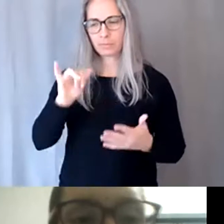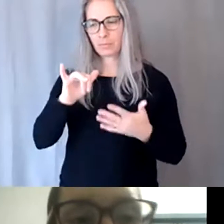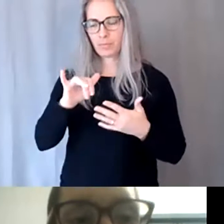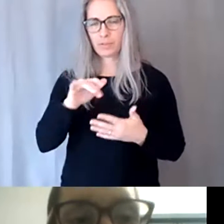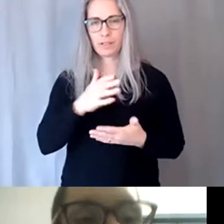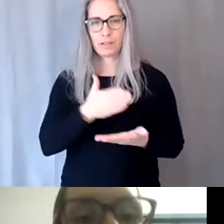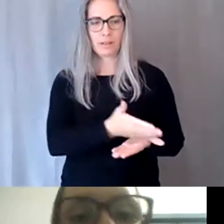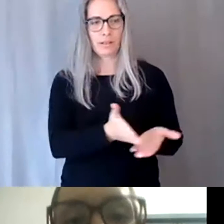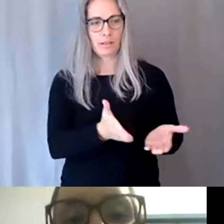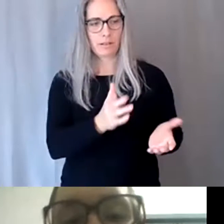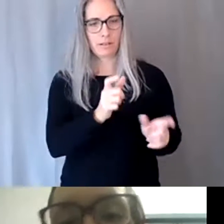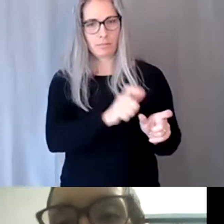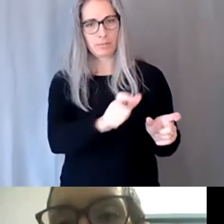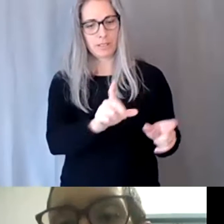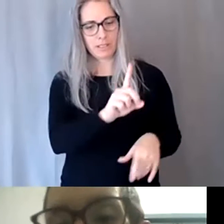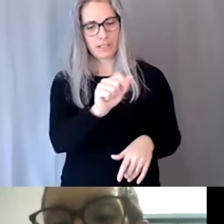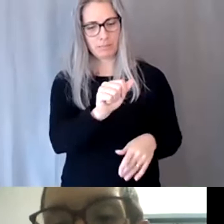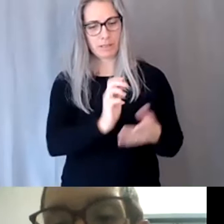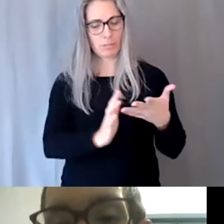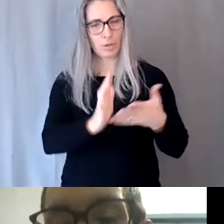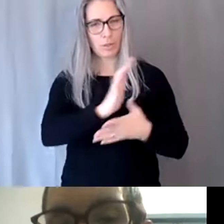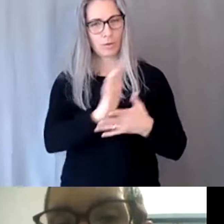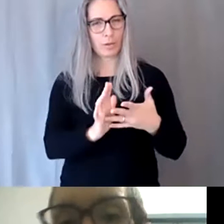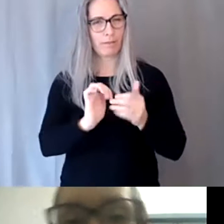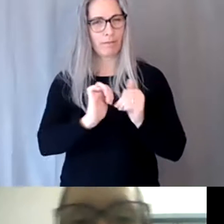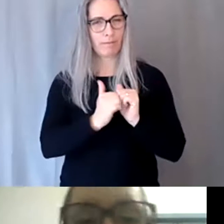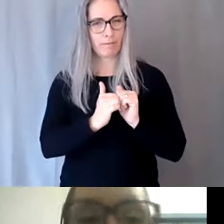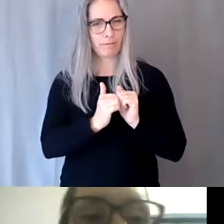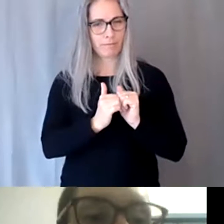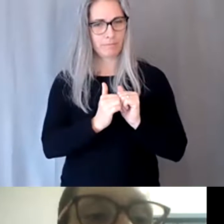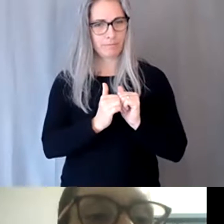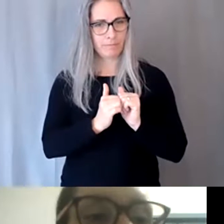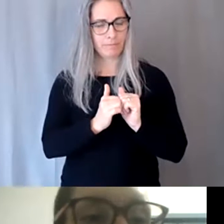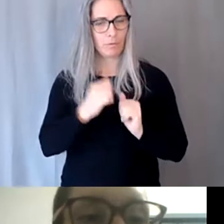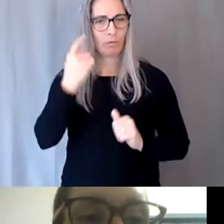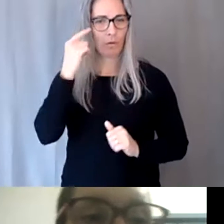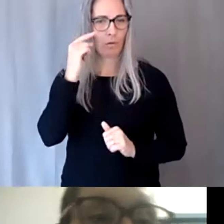COVID-19 treatment or COVID-19 vaccination or things